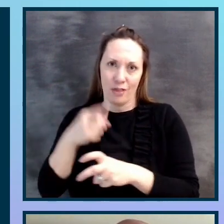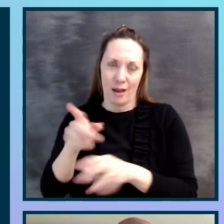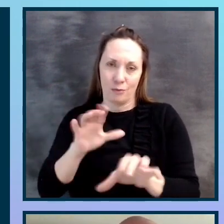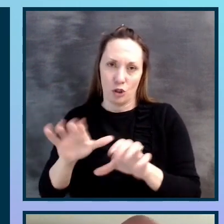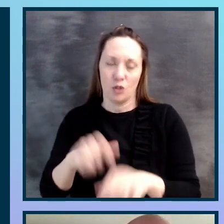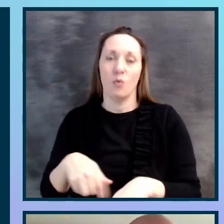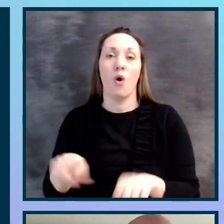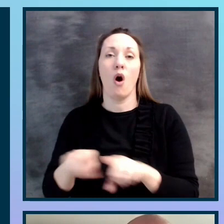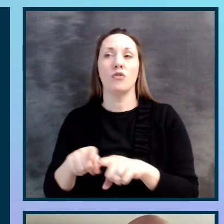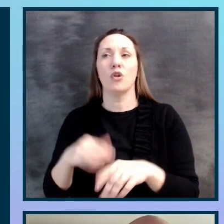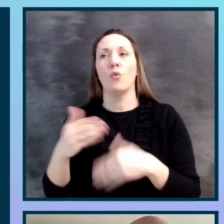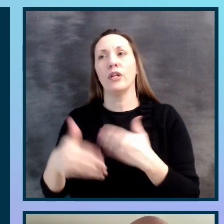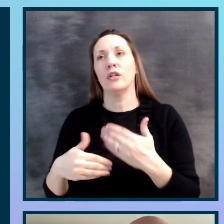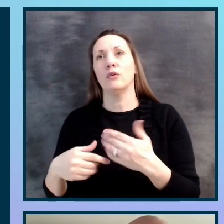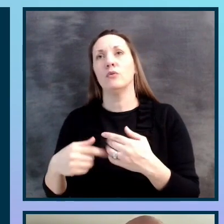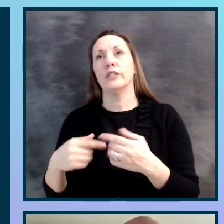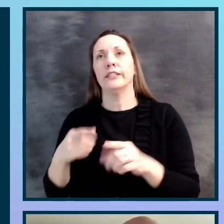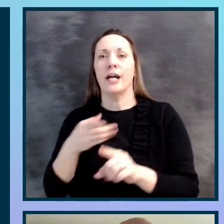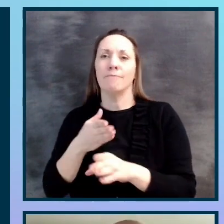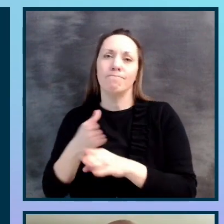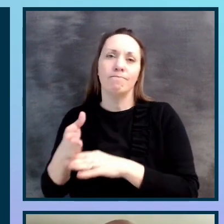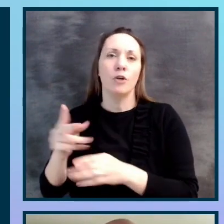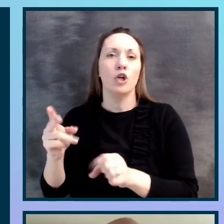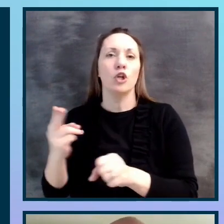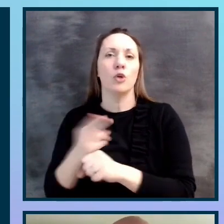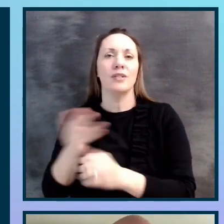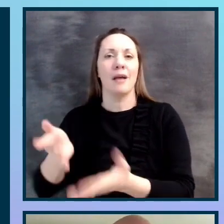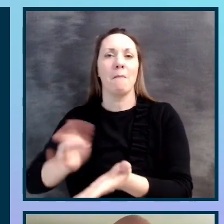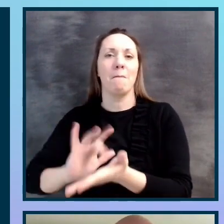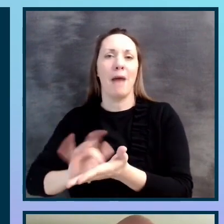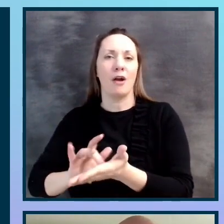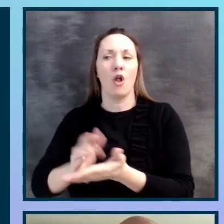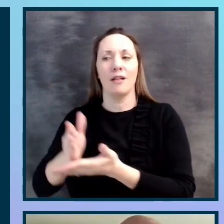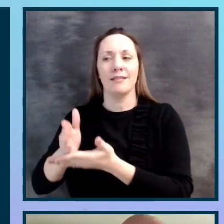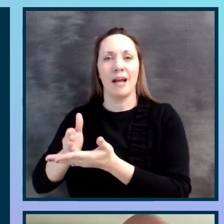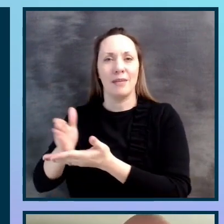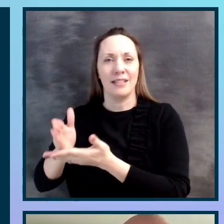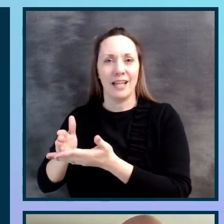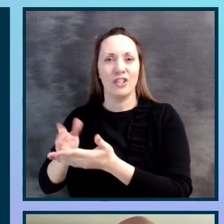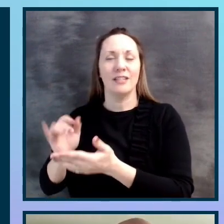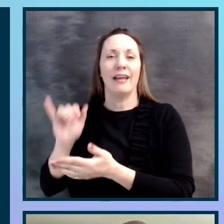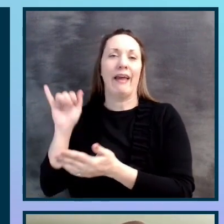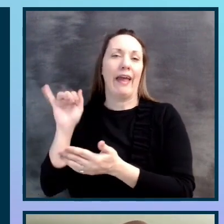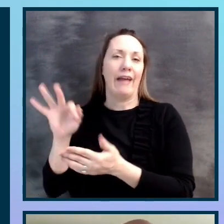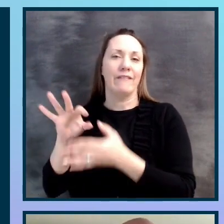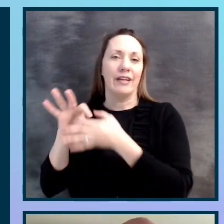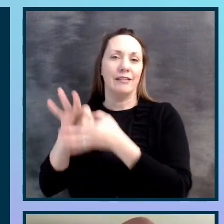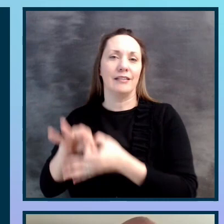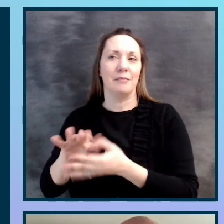using medical segmentation, and it becomes medical data.